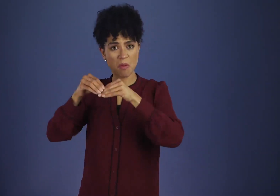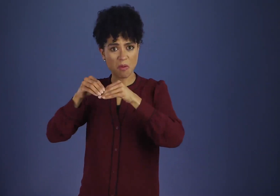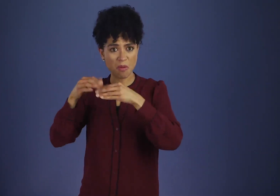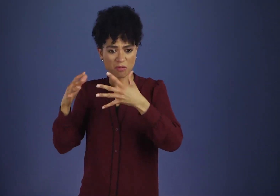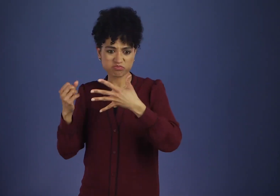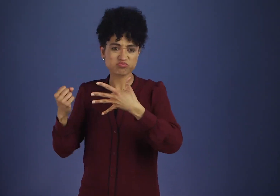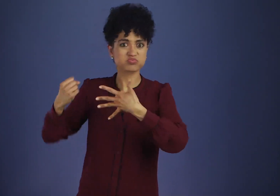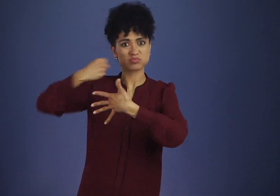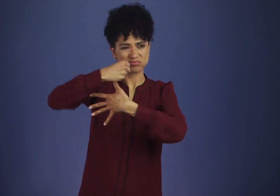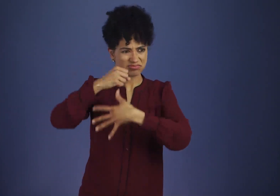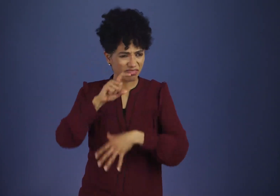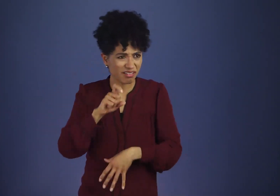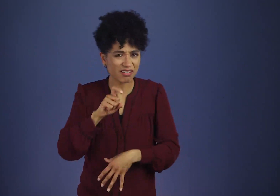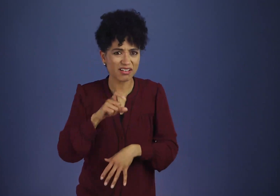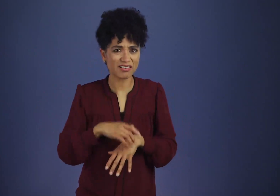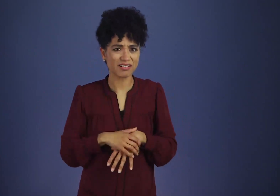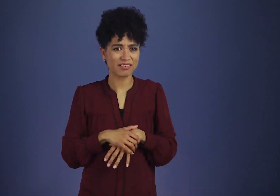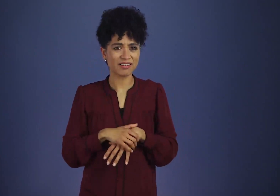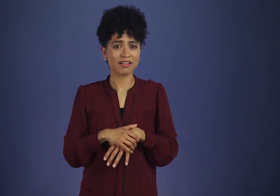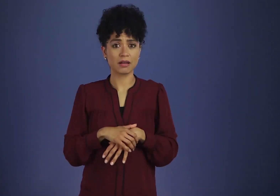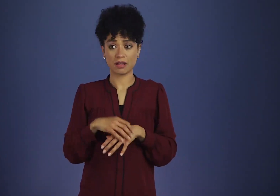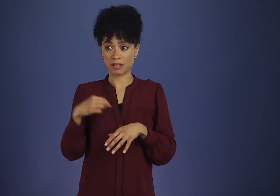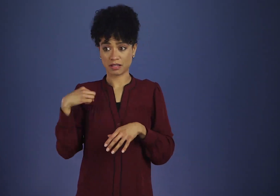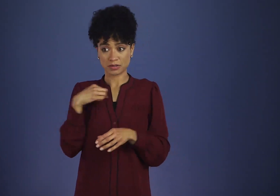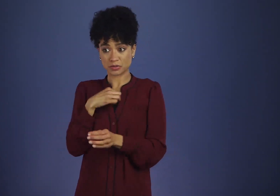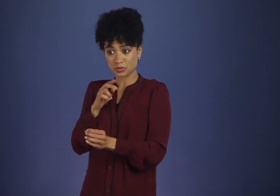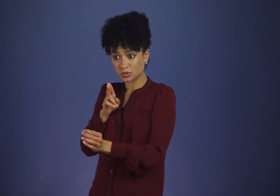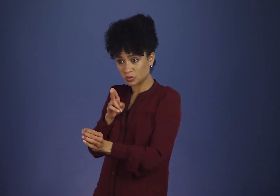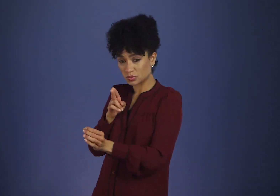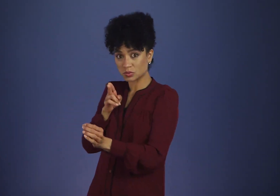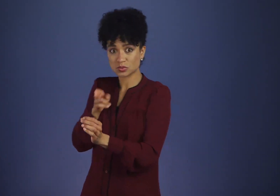Is he to be dominated by his group and swallowed up in it?”